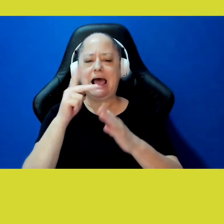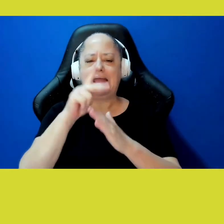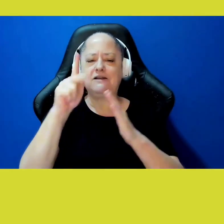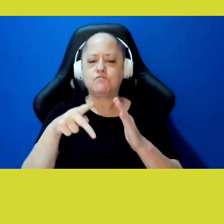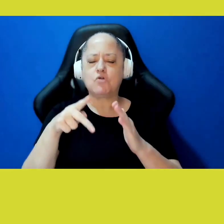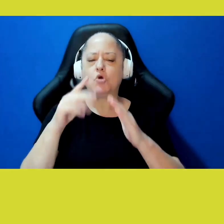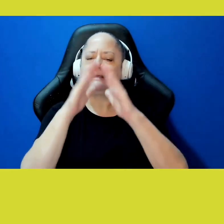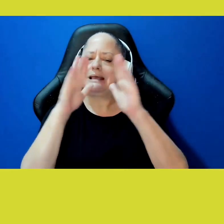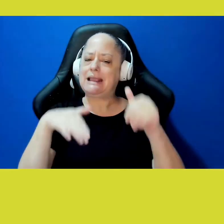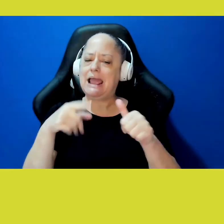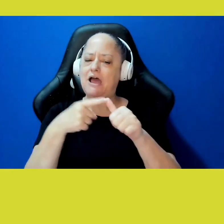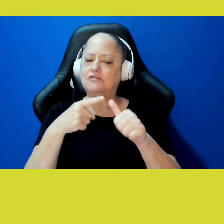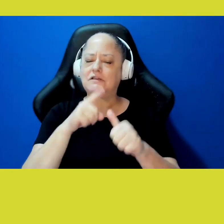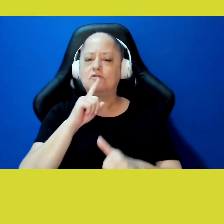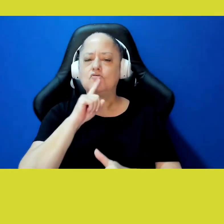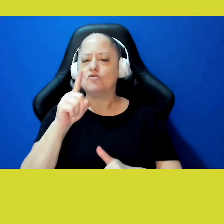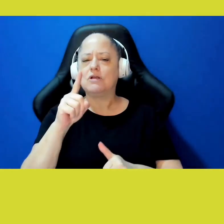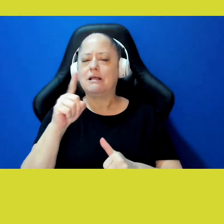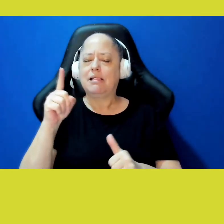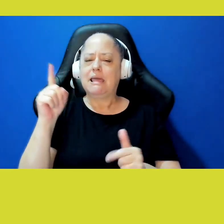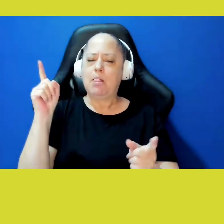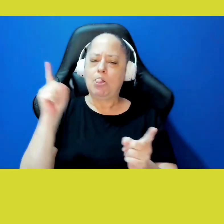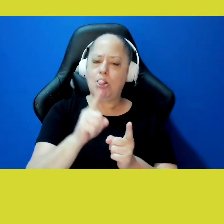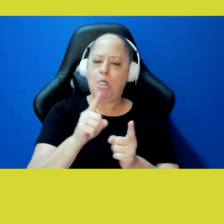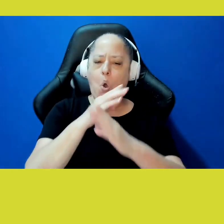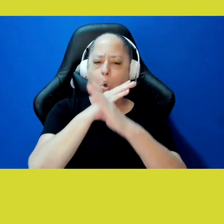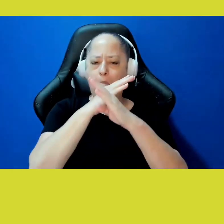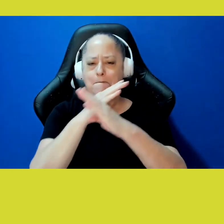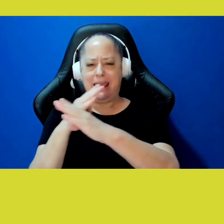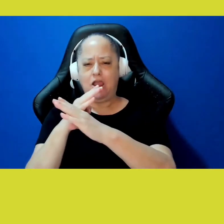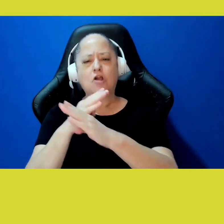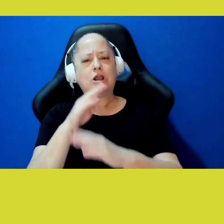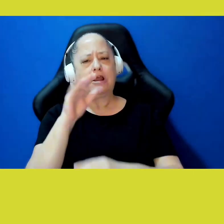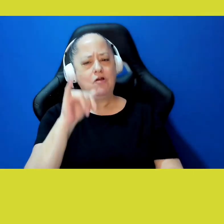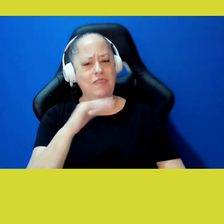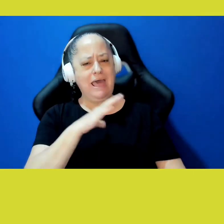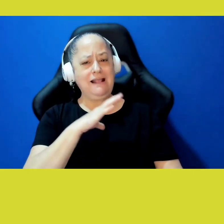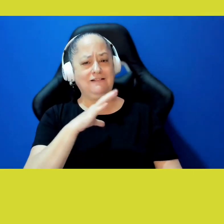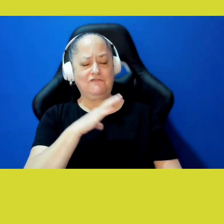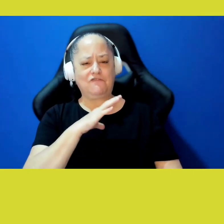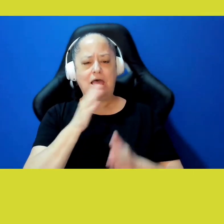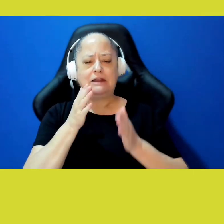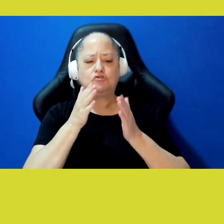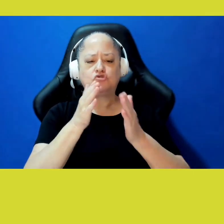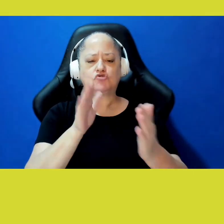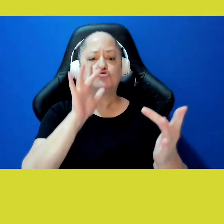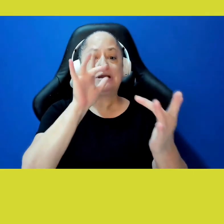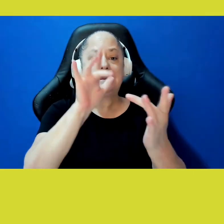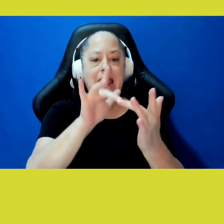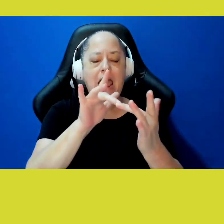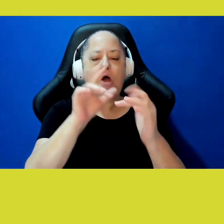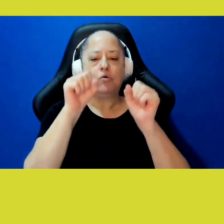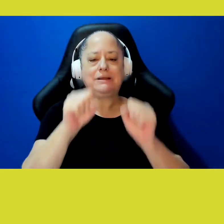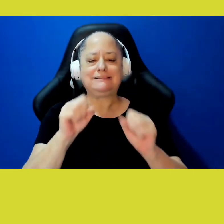really they're low barrier which is totally fine um you know street outreach can be housing focused and we